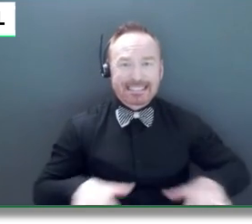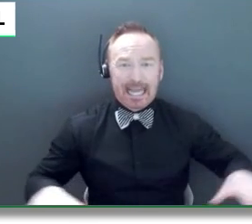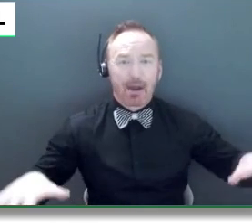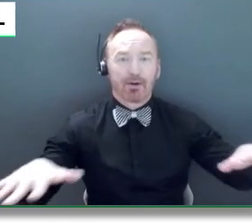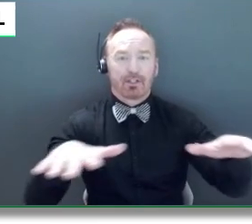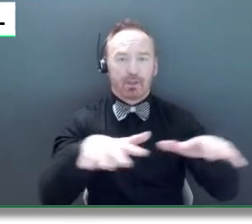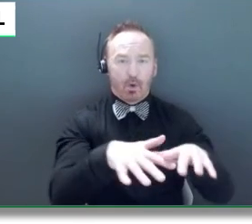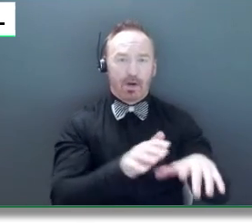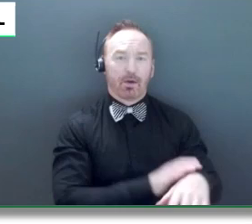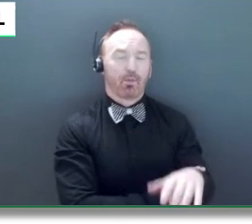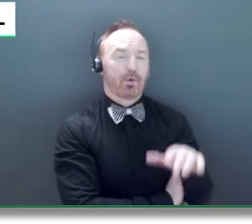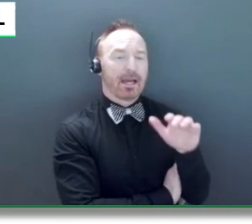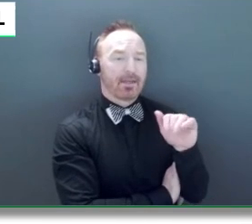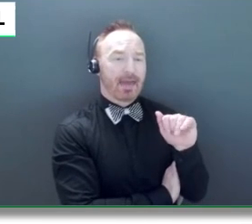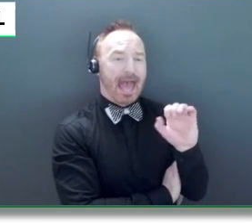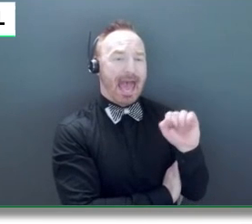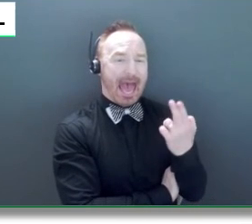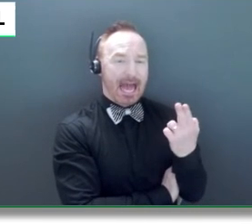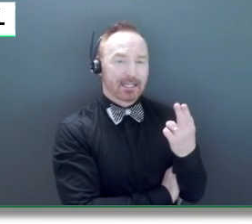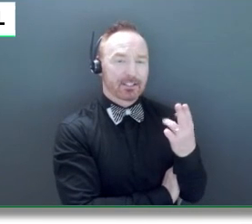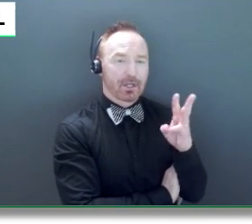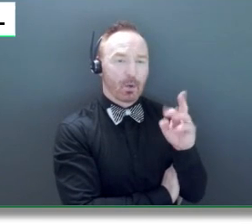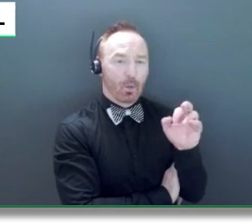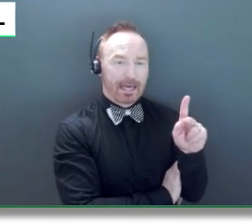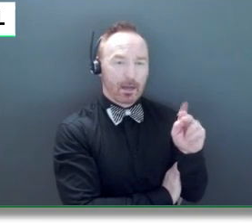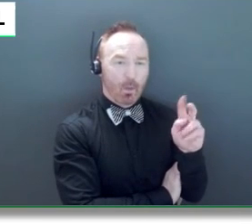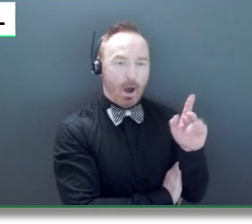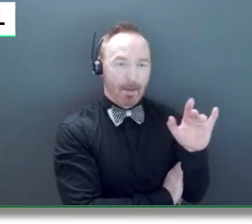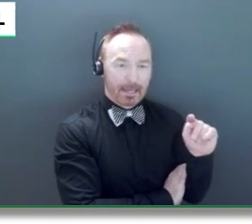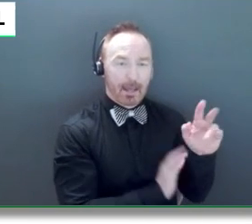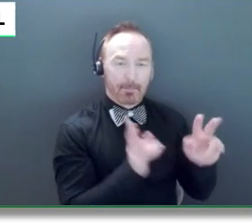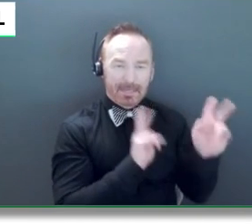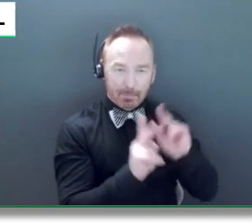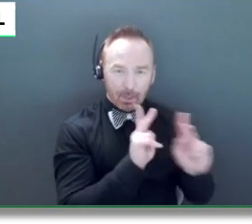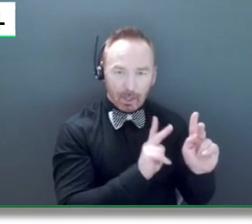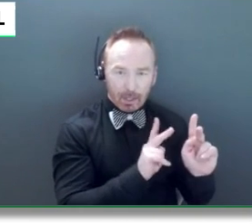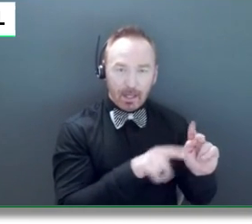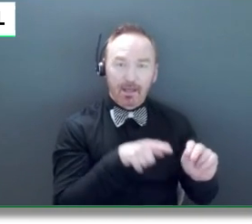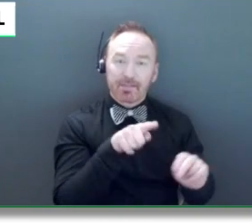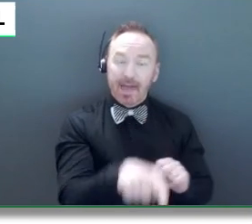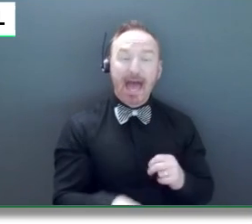trail. And uh that story trail always made me think of a great way to bring